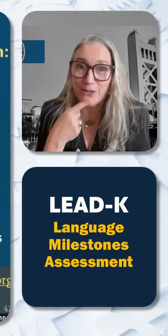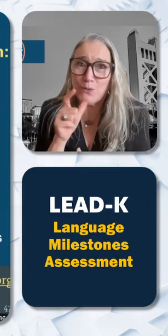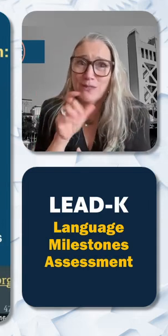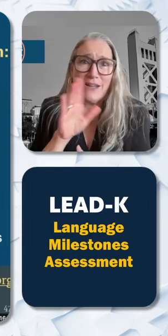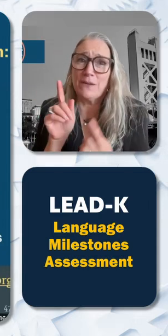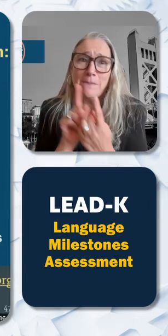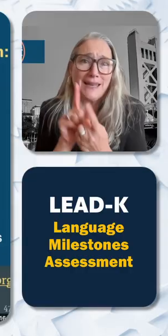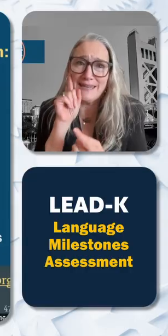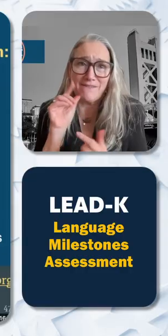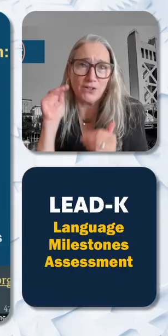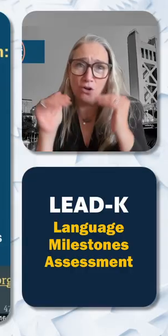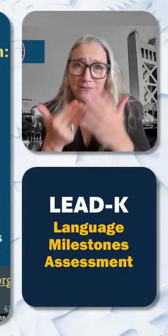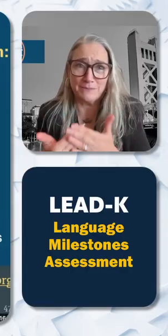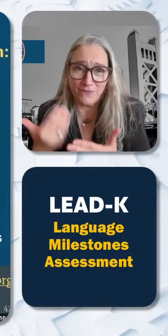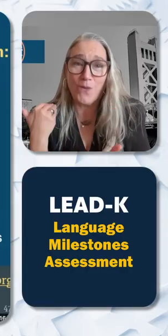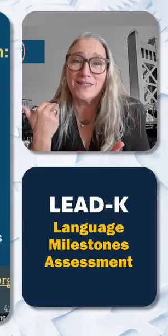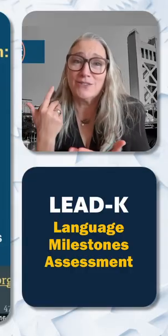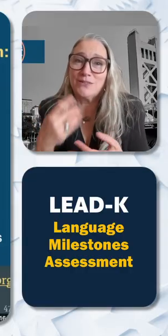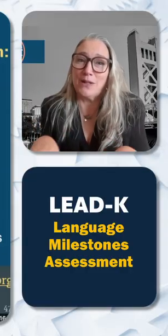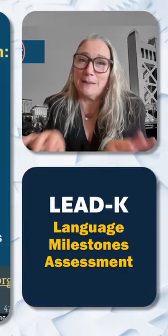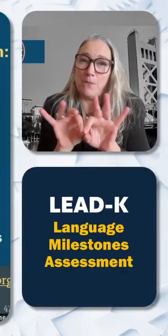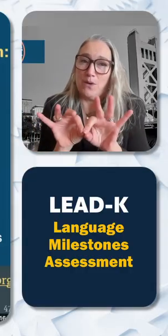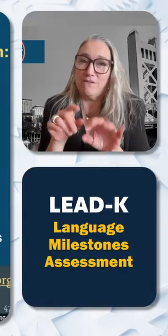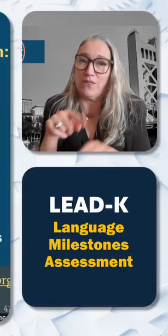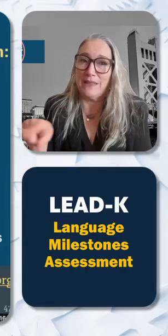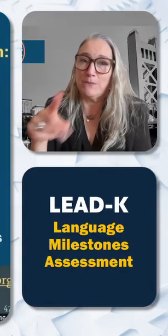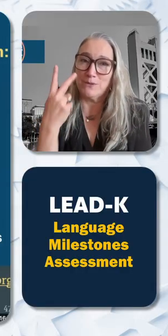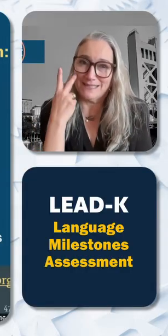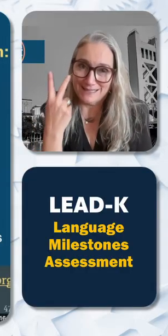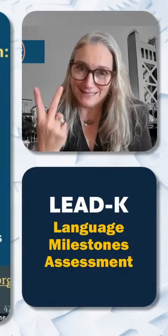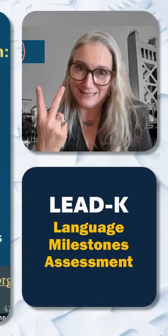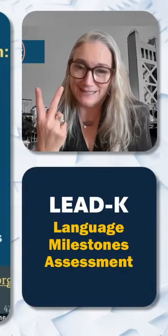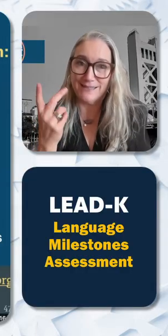families are hearing who have never met a deaf adult before, or a child.